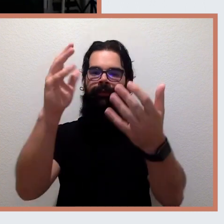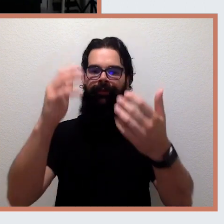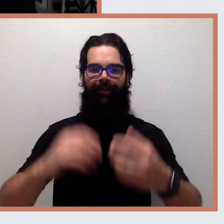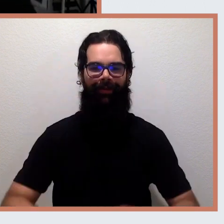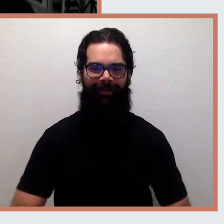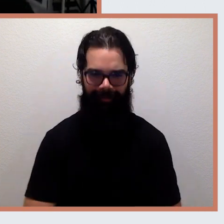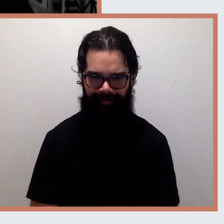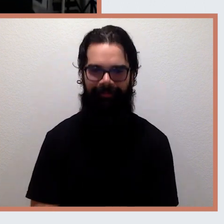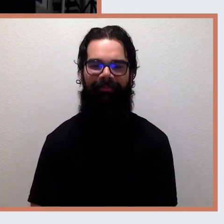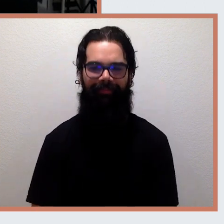Thank you for that.